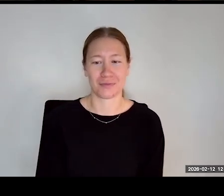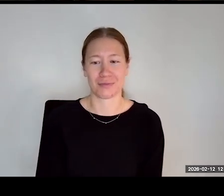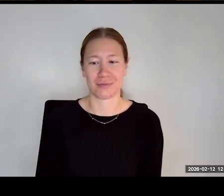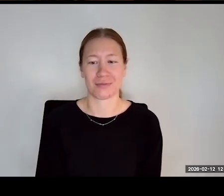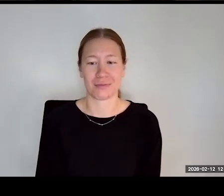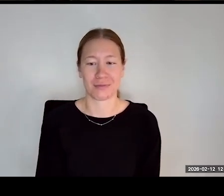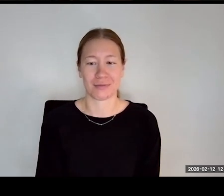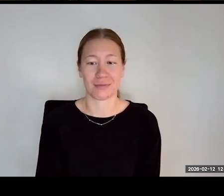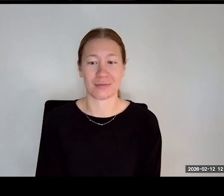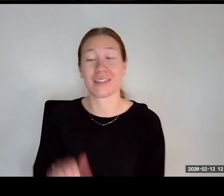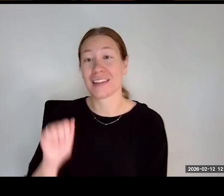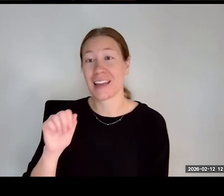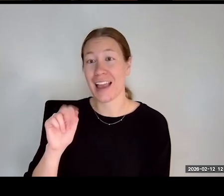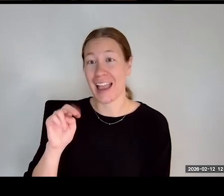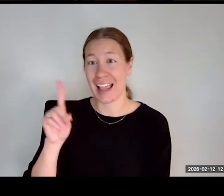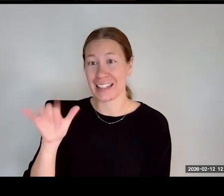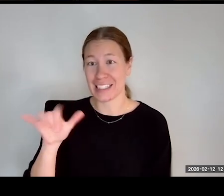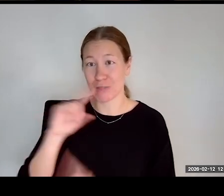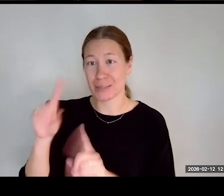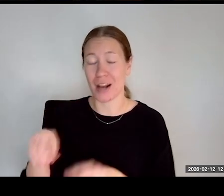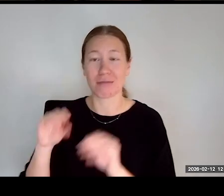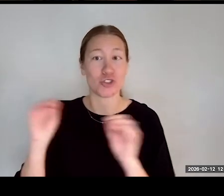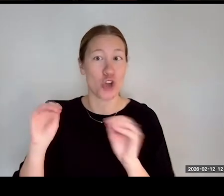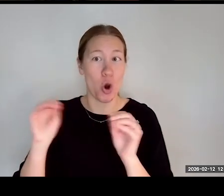Andy says, no Serif, Sonata, Italic. That's definitely a plus.